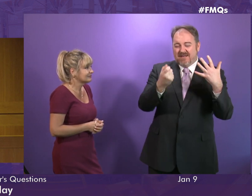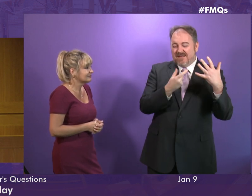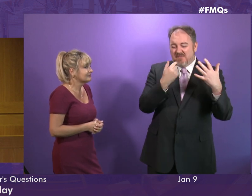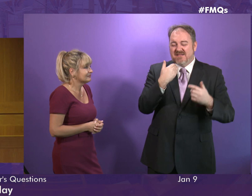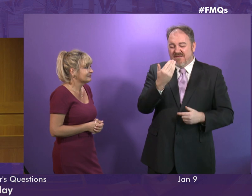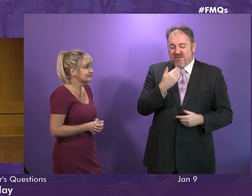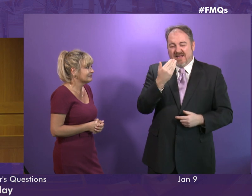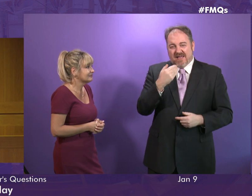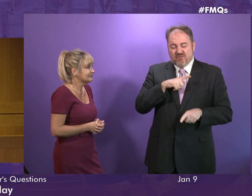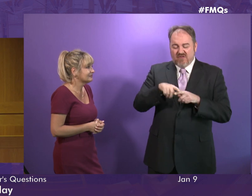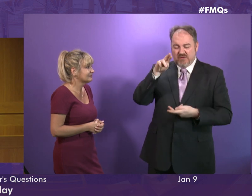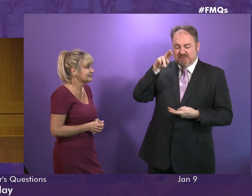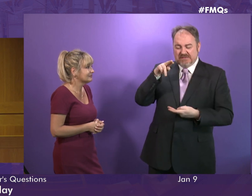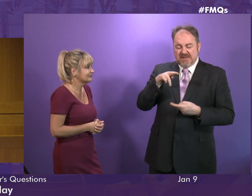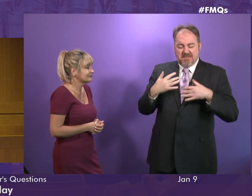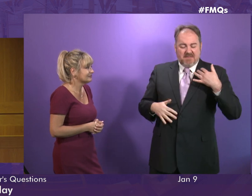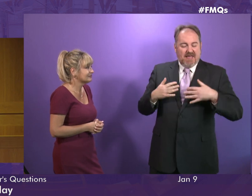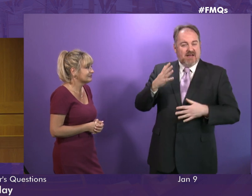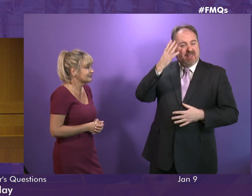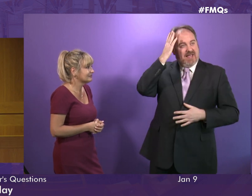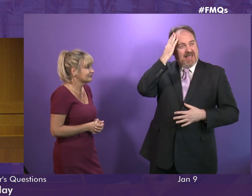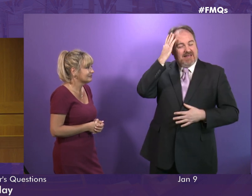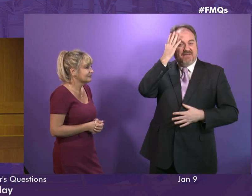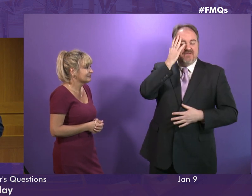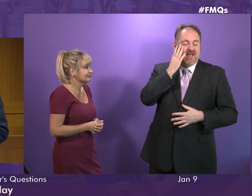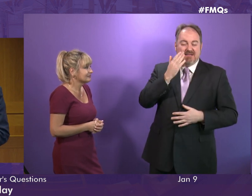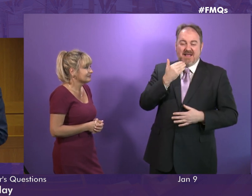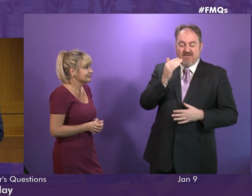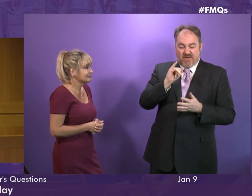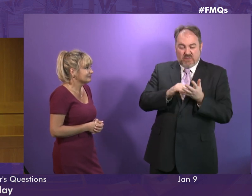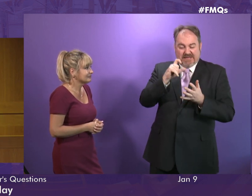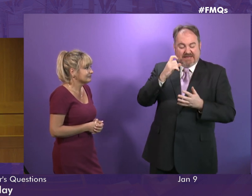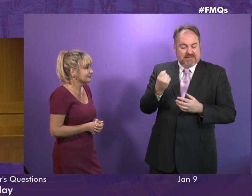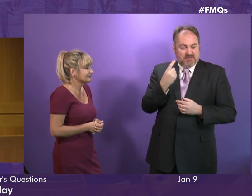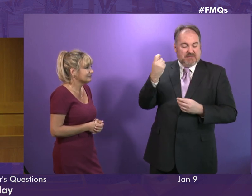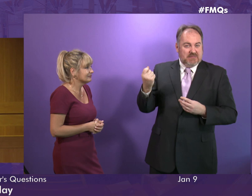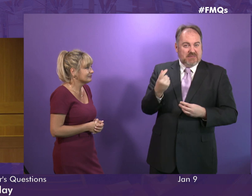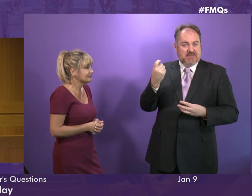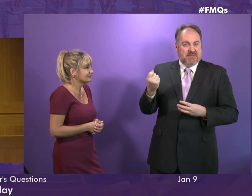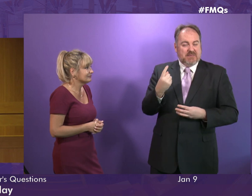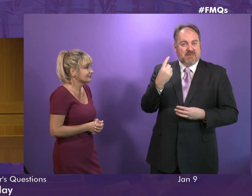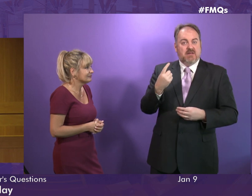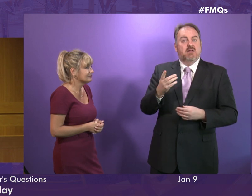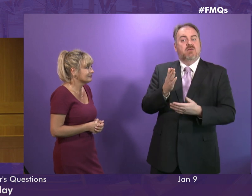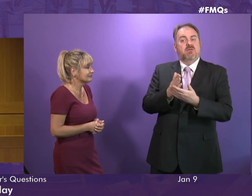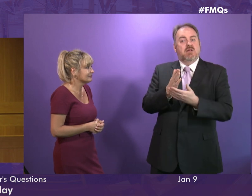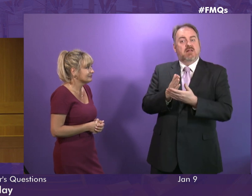alleviate the agony that shoots through her head and face every few seconds. Following my question, the Cabinet Secretary for Health and Sport wrote to me, saying: